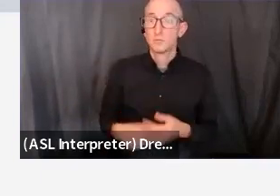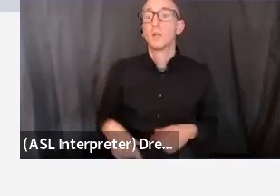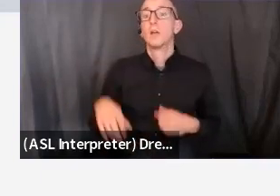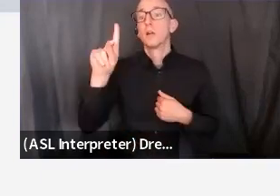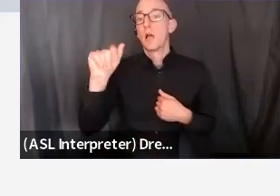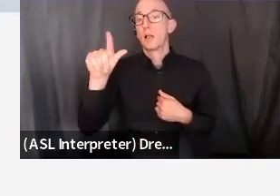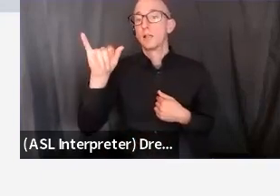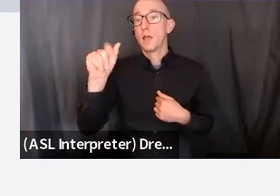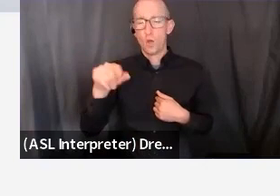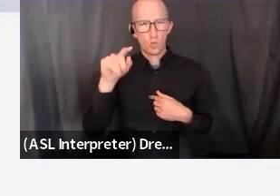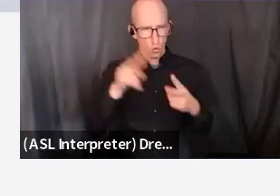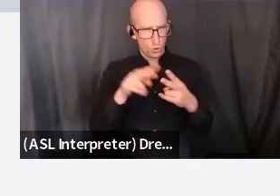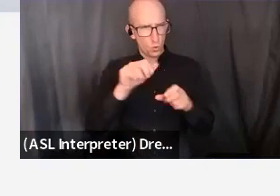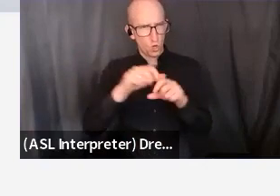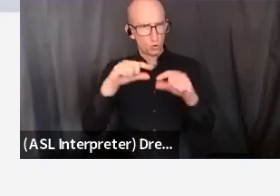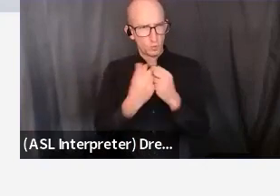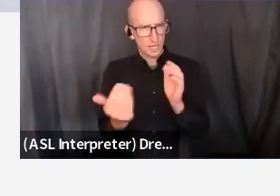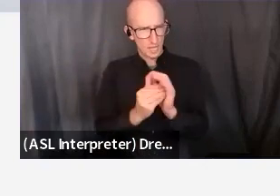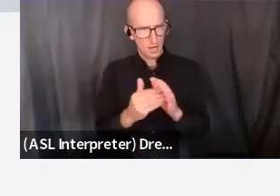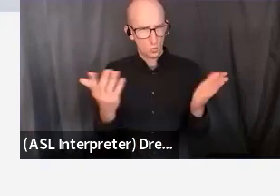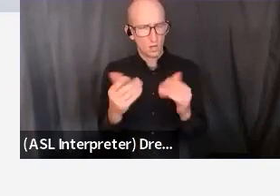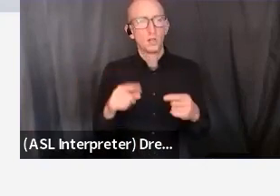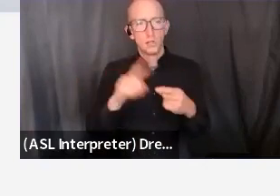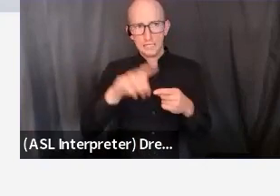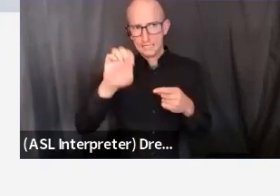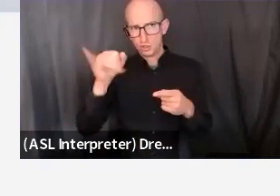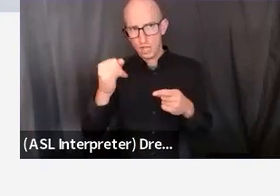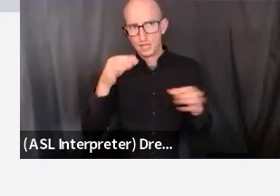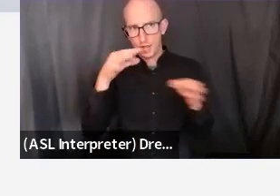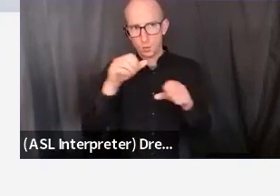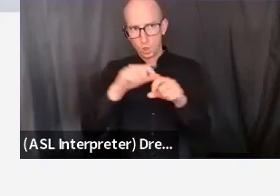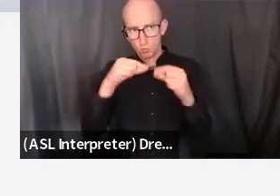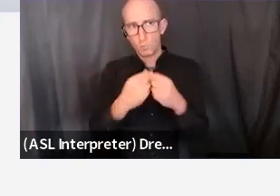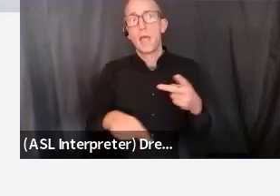our newsletter list unless you check the box that explicitly told us you do not want to receive our